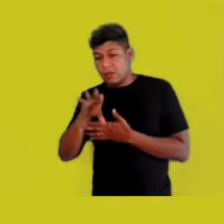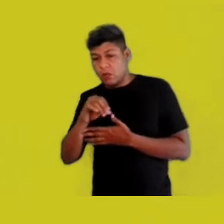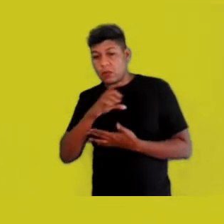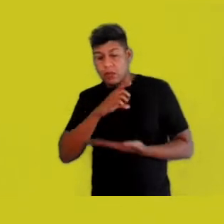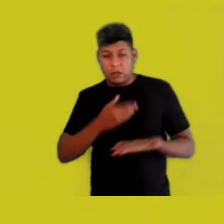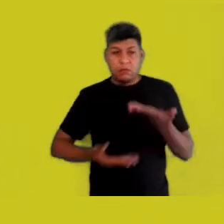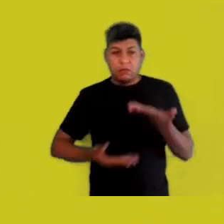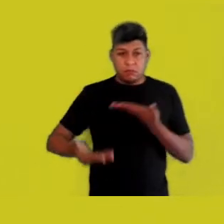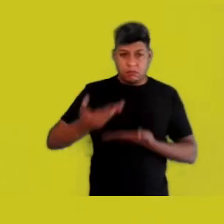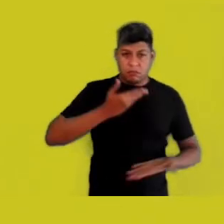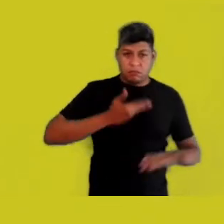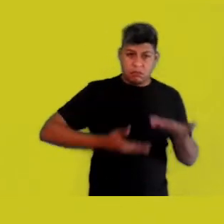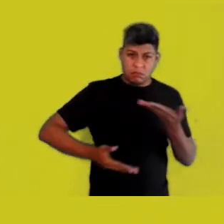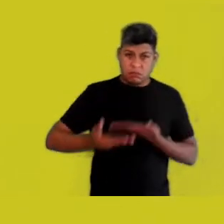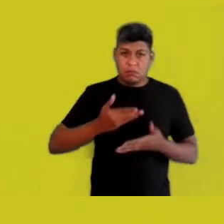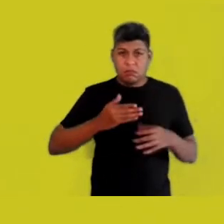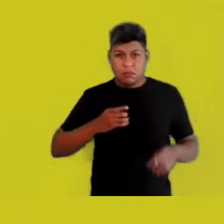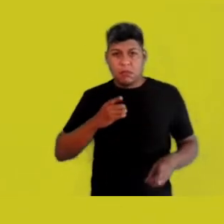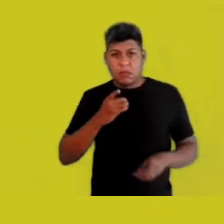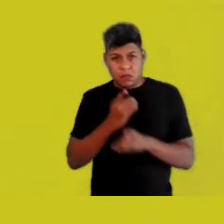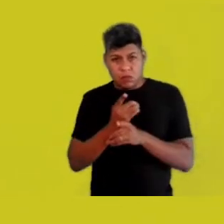which is uncontrollable and leads to frequent collapses,